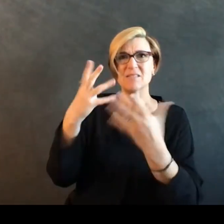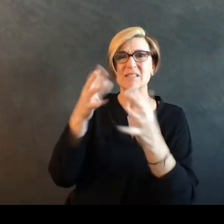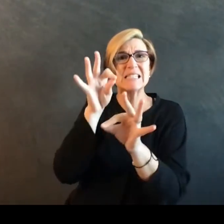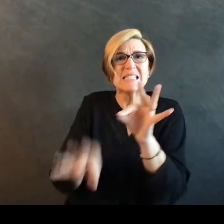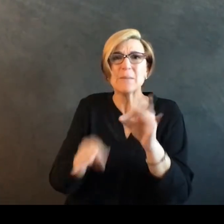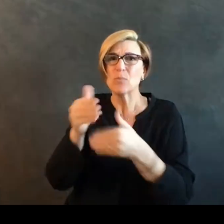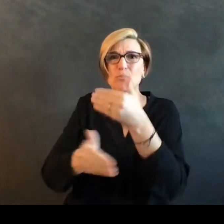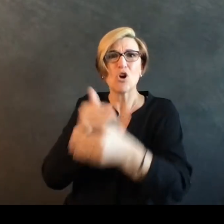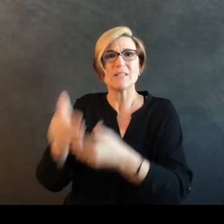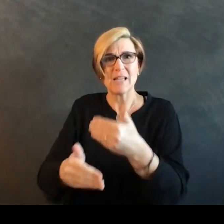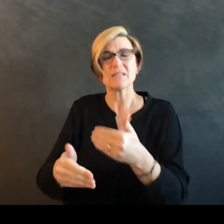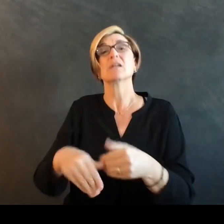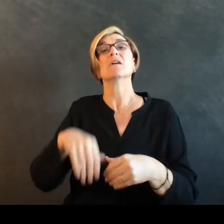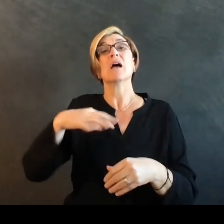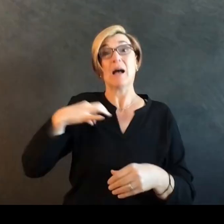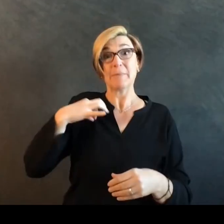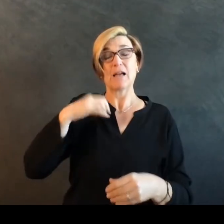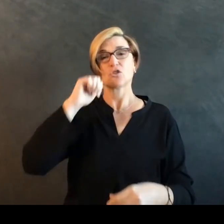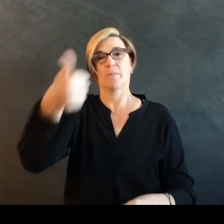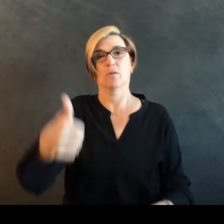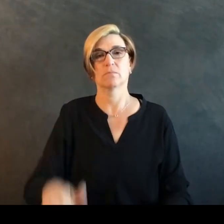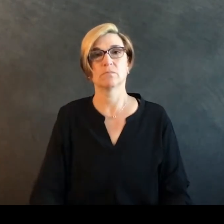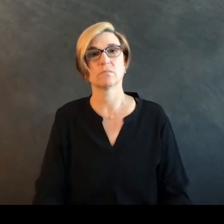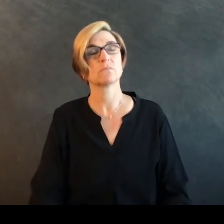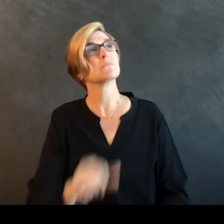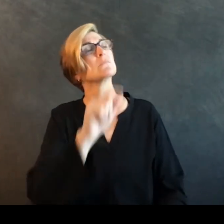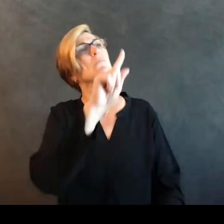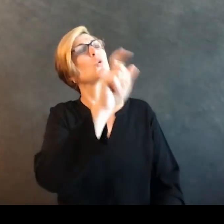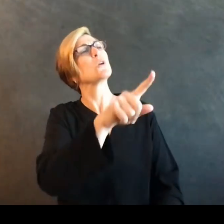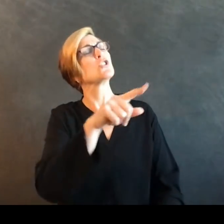separate subject have you been in touch with leader McConnell and speaker Pelosi